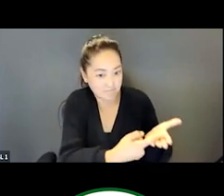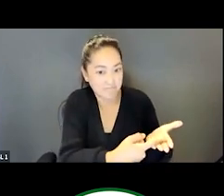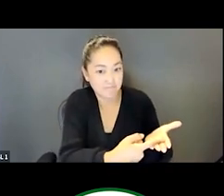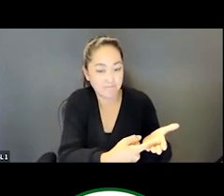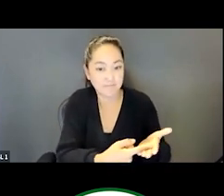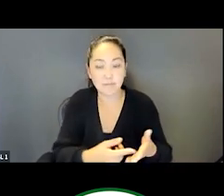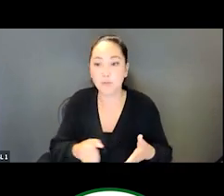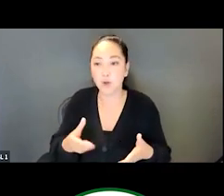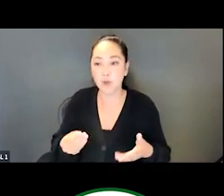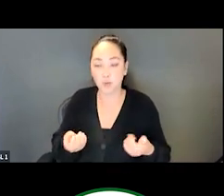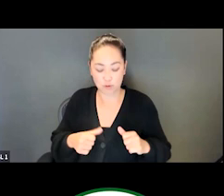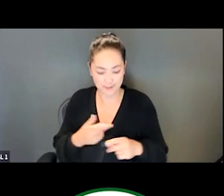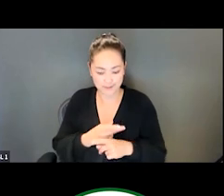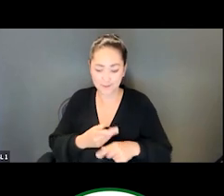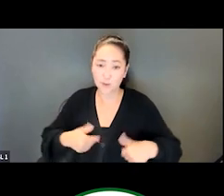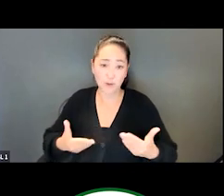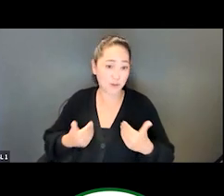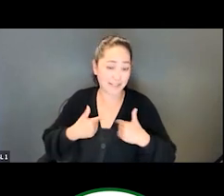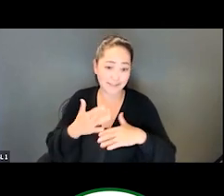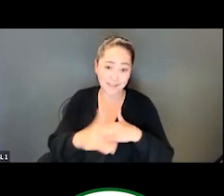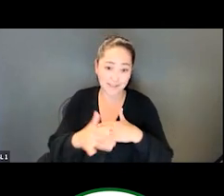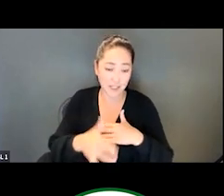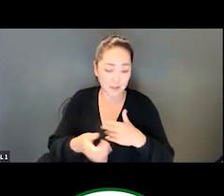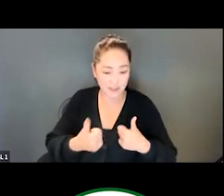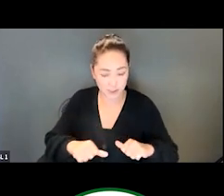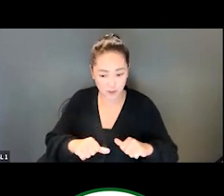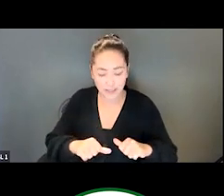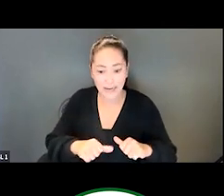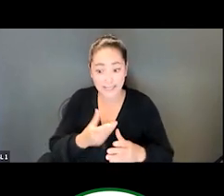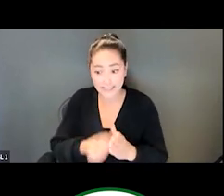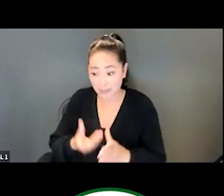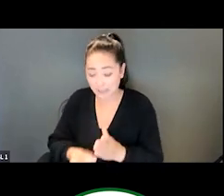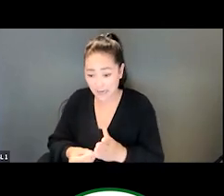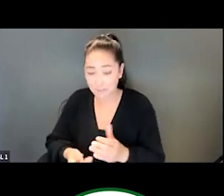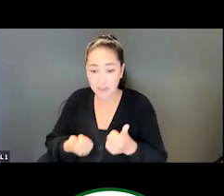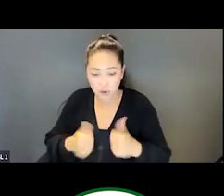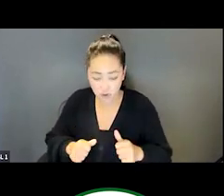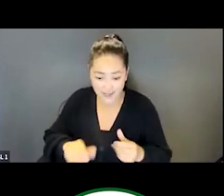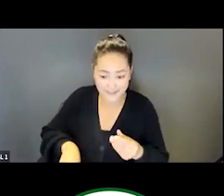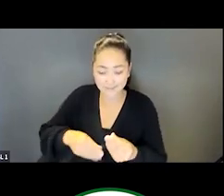That we can all share is really important to understand and educate each other because